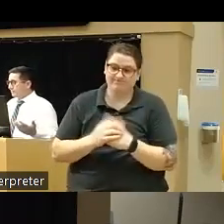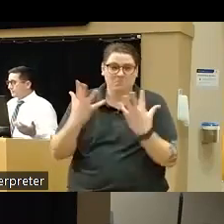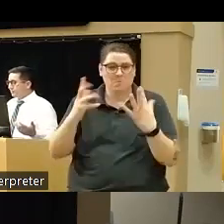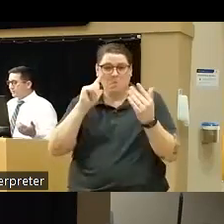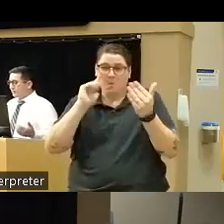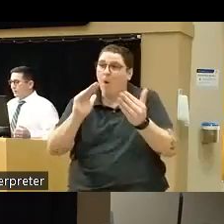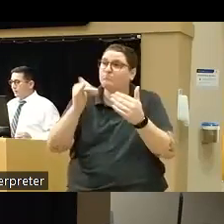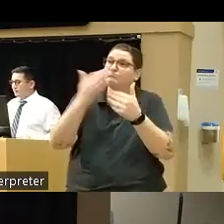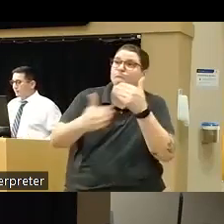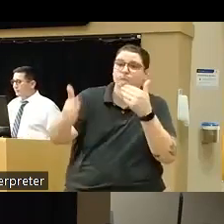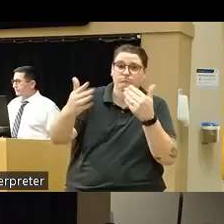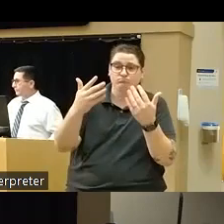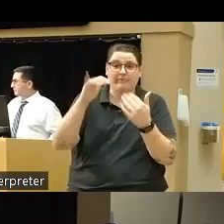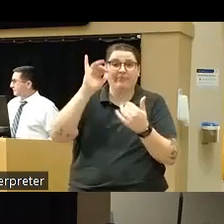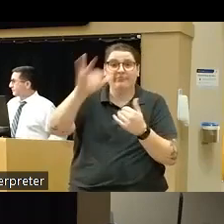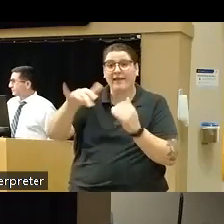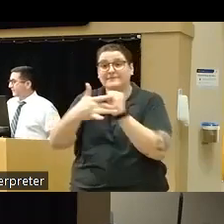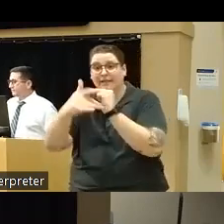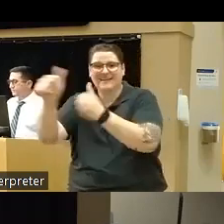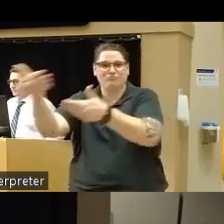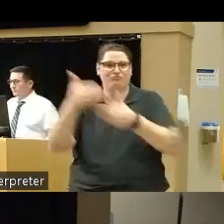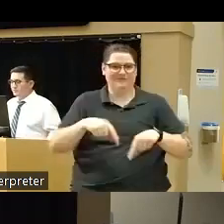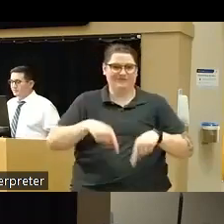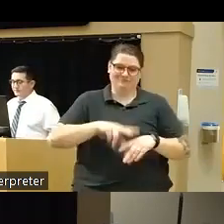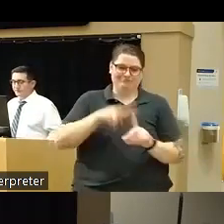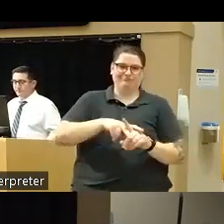something that we can bring here as well to sort of continue to enhance the work that's being done